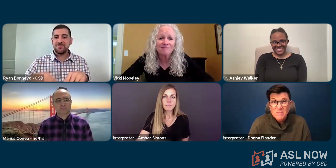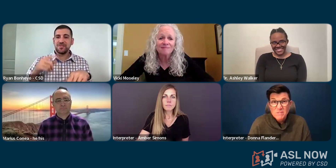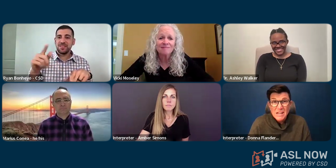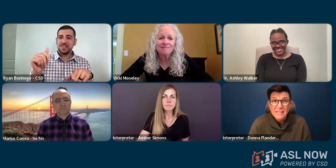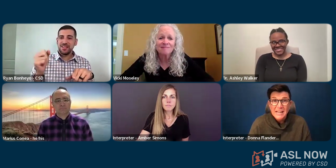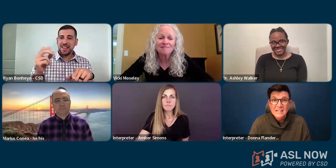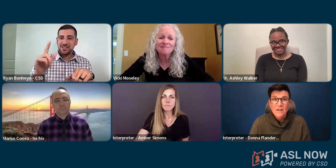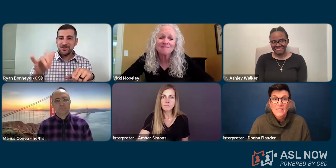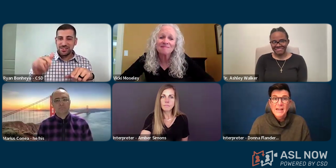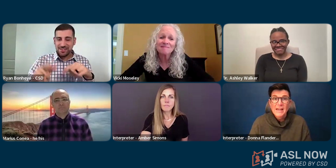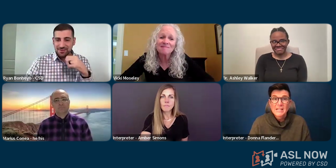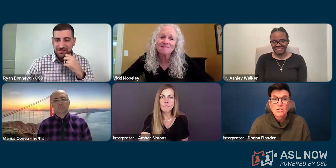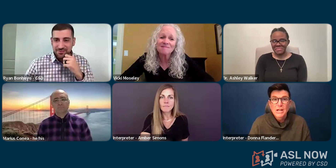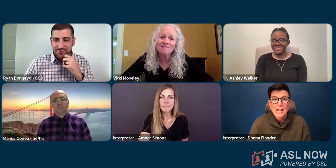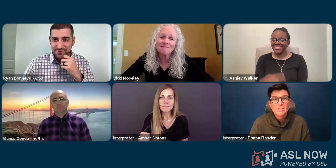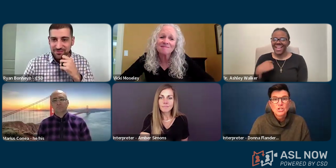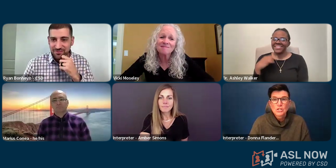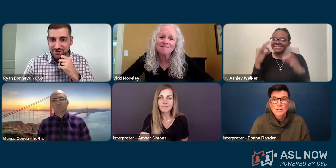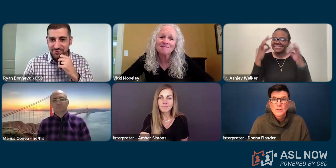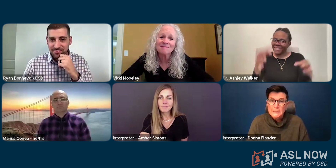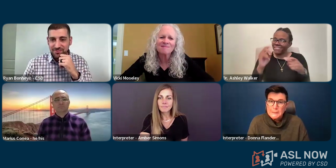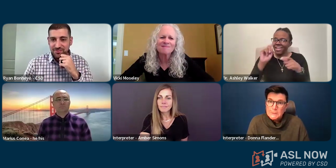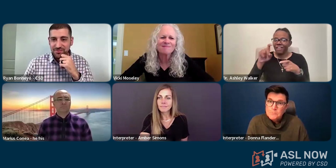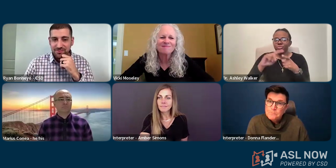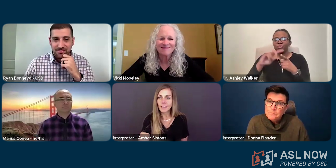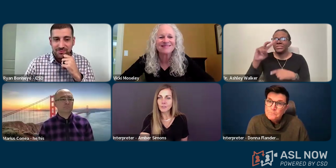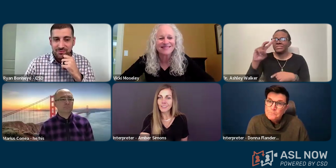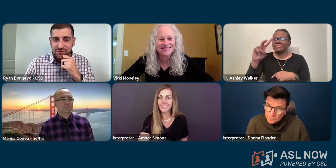And I would definitely identify that as a bigger challenge. Ashley.